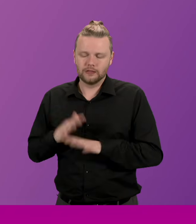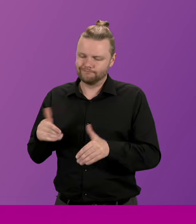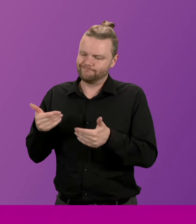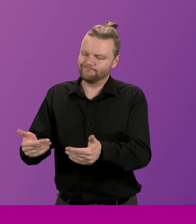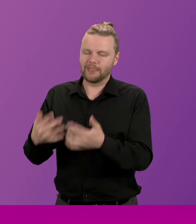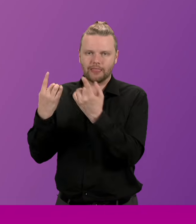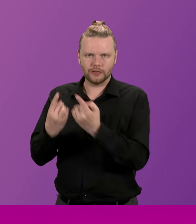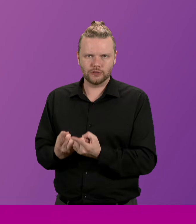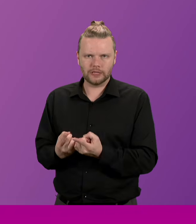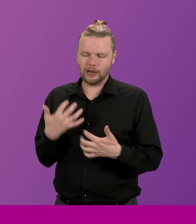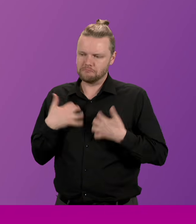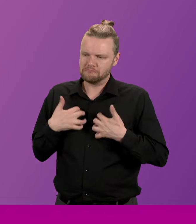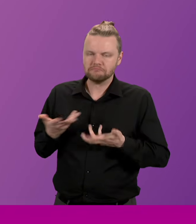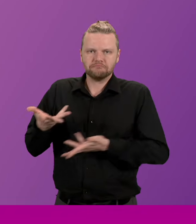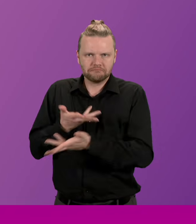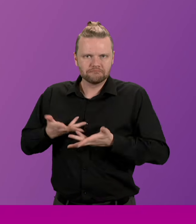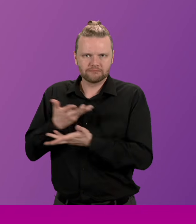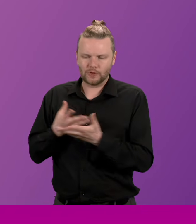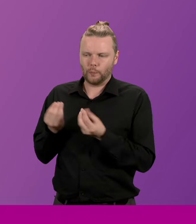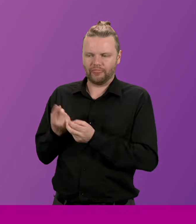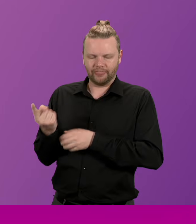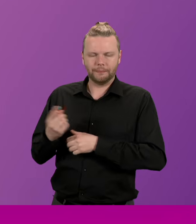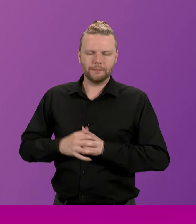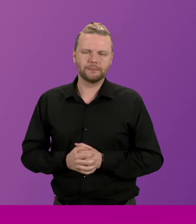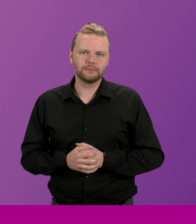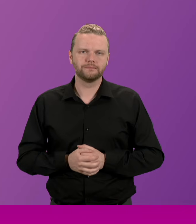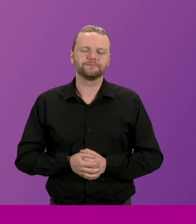and I look forward to having those discussions with Mr Bonnar.